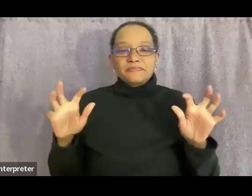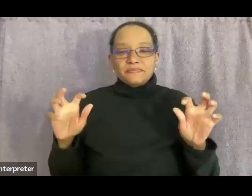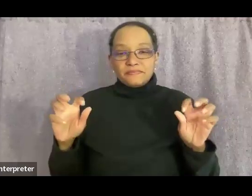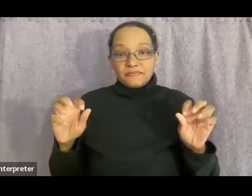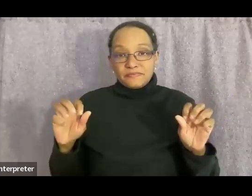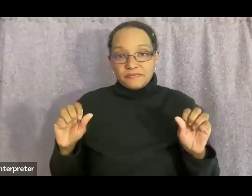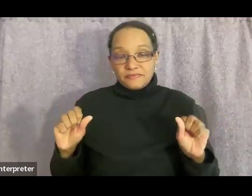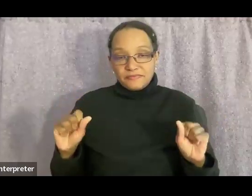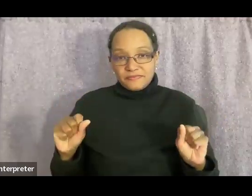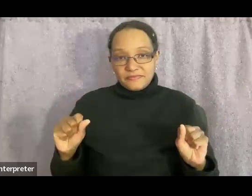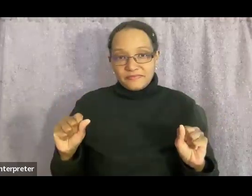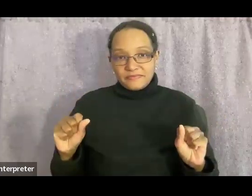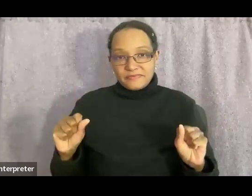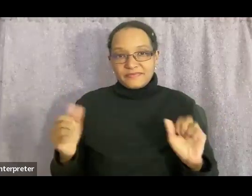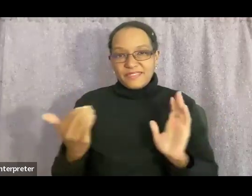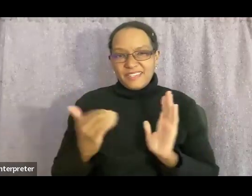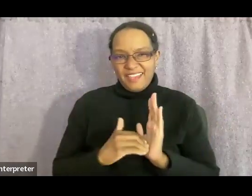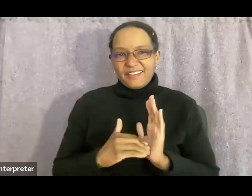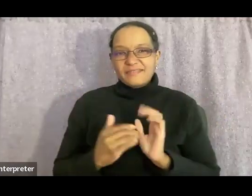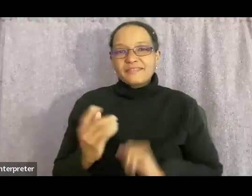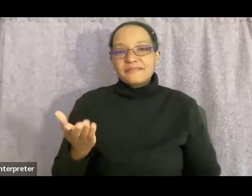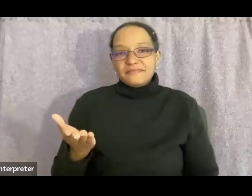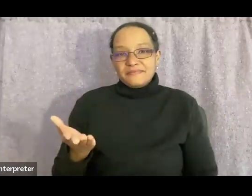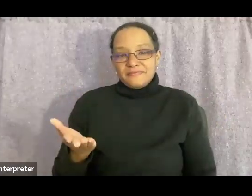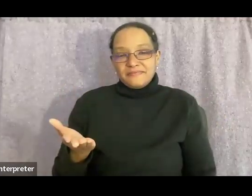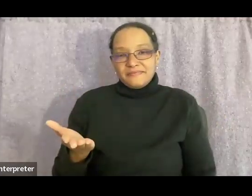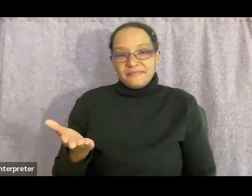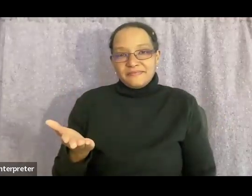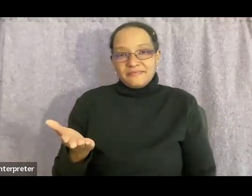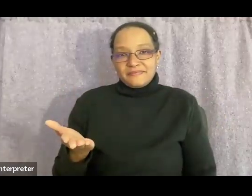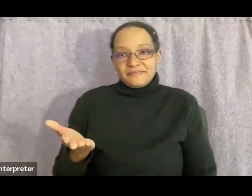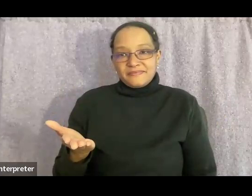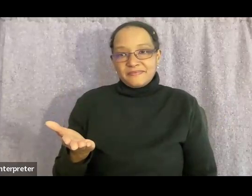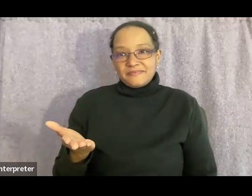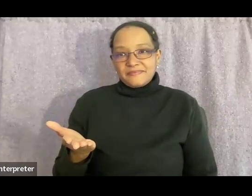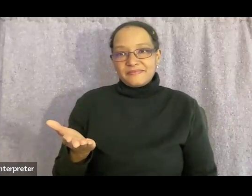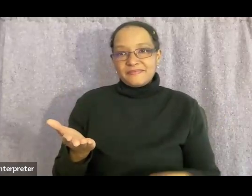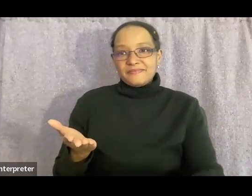One more time, for real. Peel, peel, peel them open.